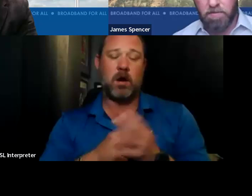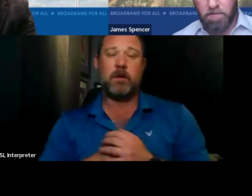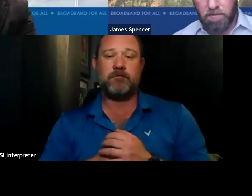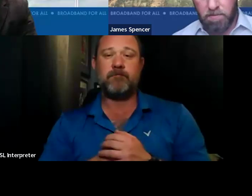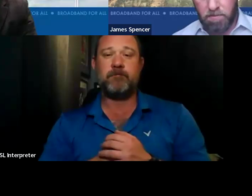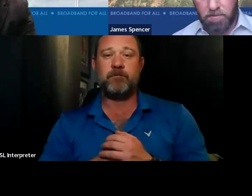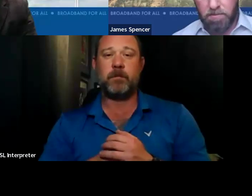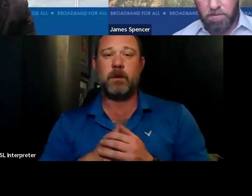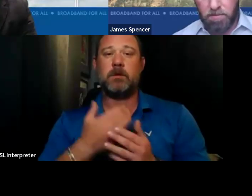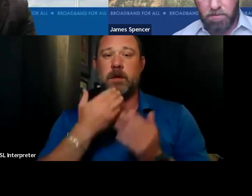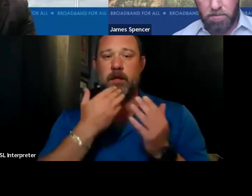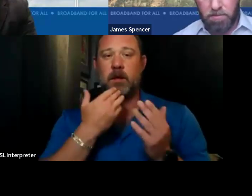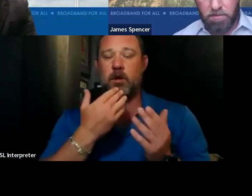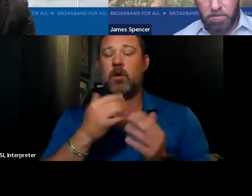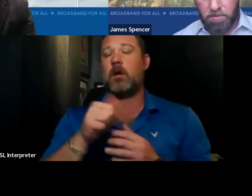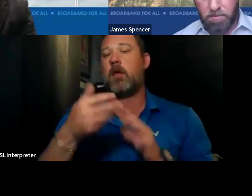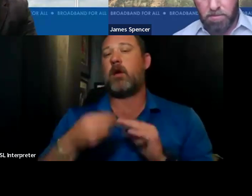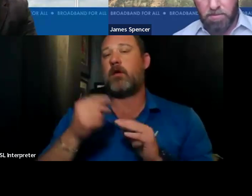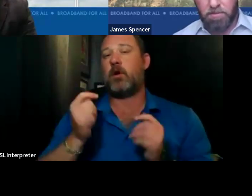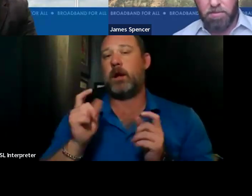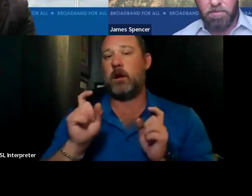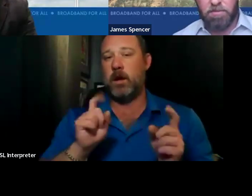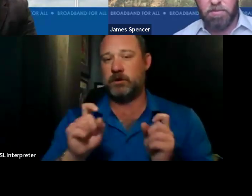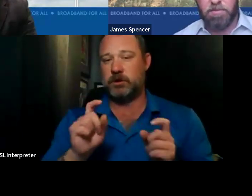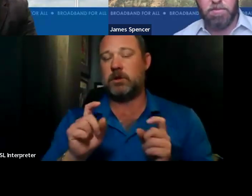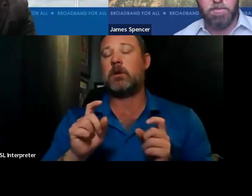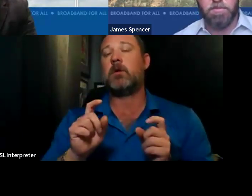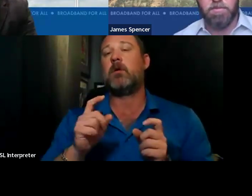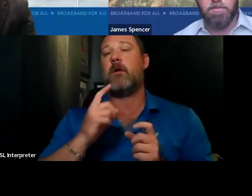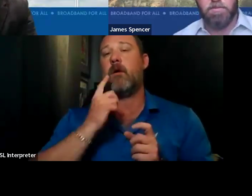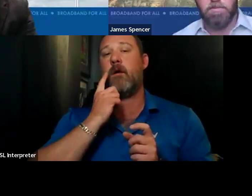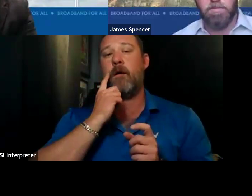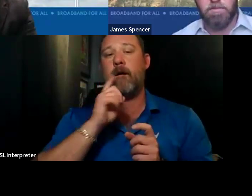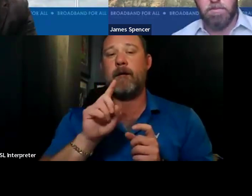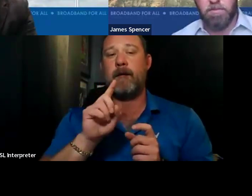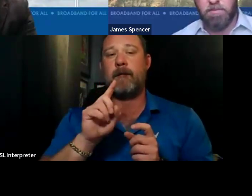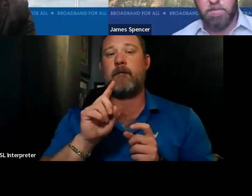Okay, thank you so much, and one other quick question in terms of convening. So, I know